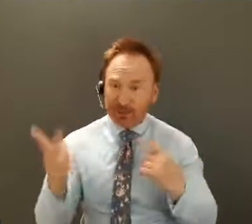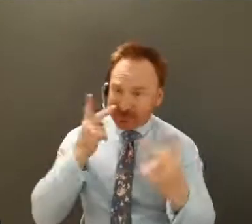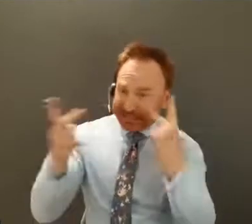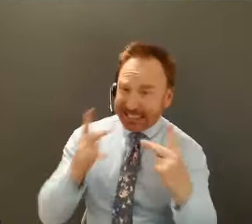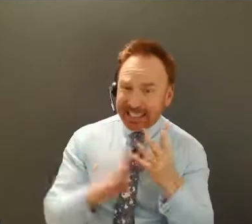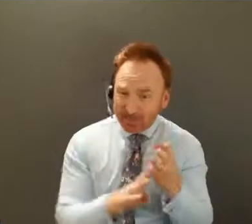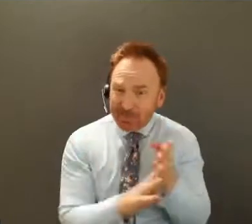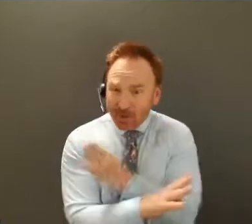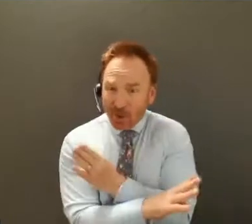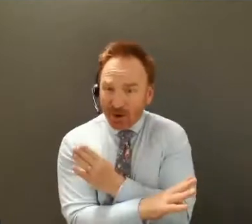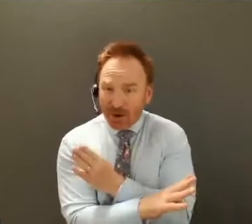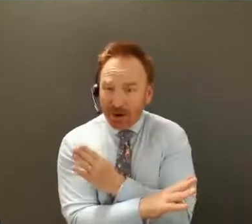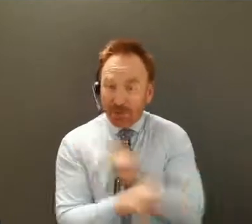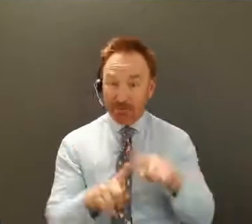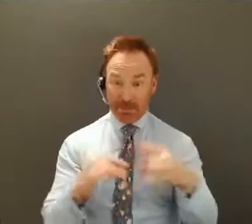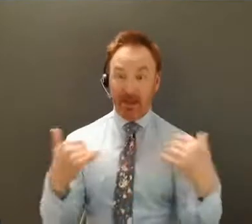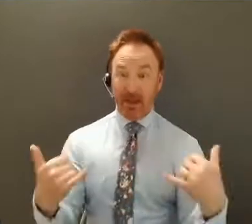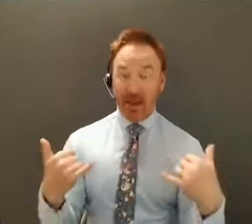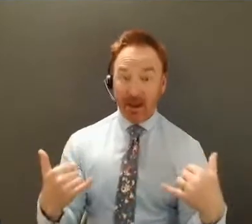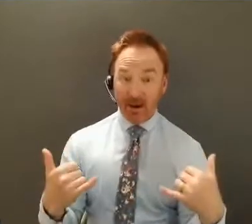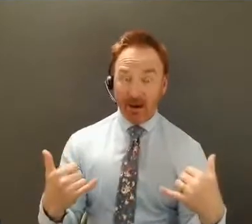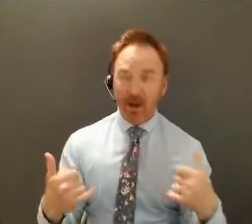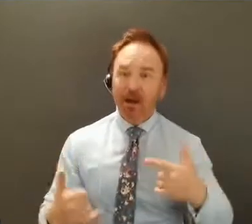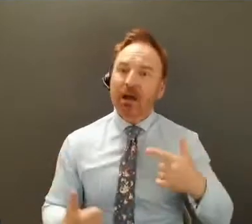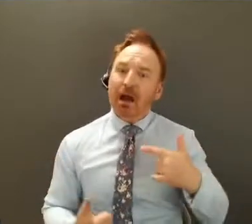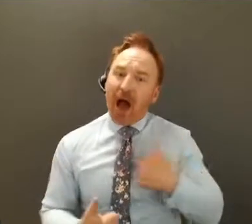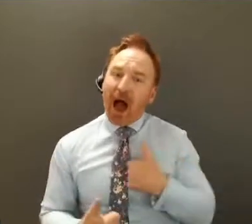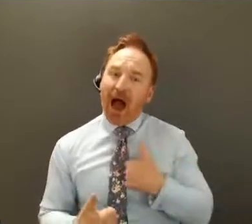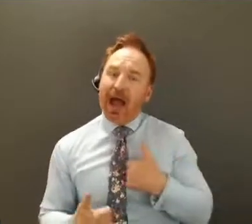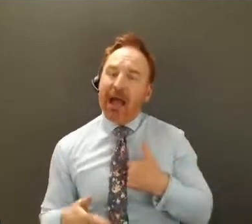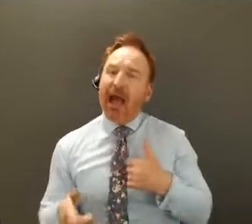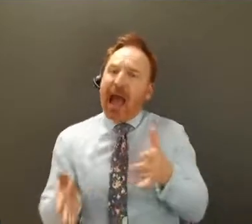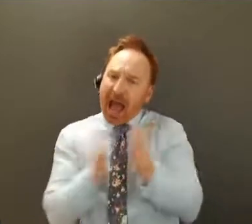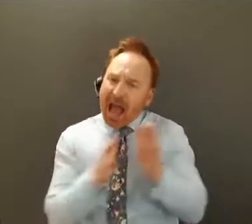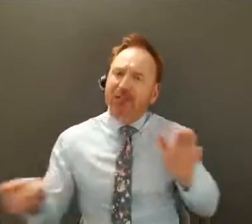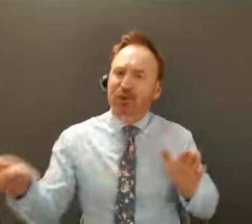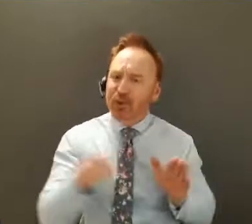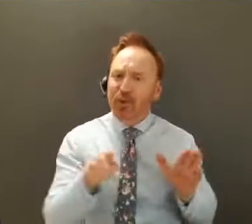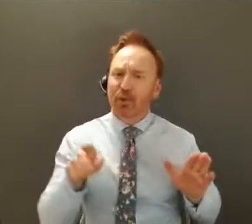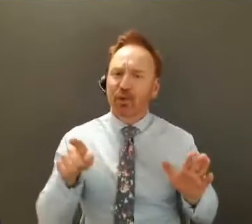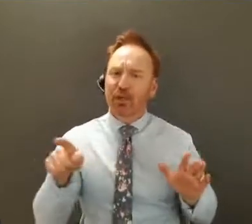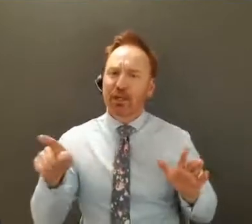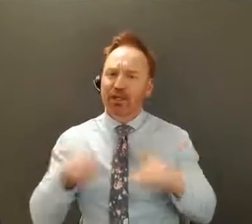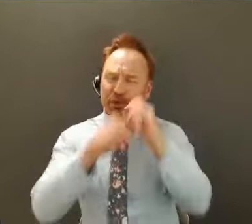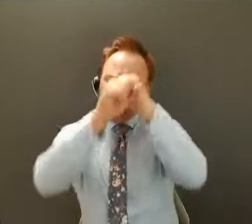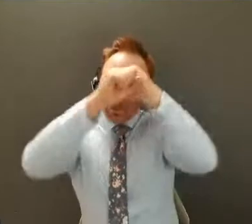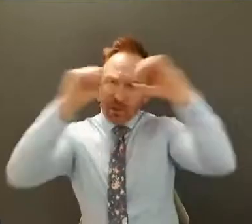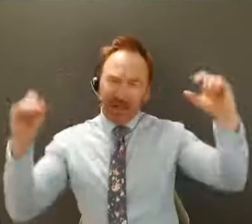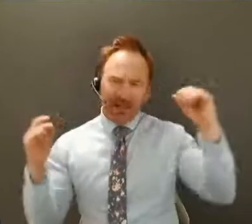The only way to turn that around is for all to present a united